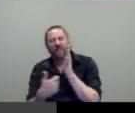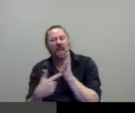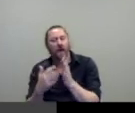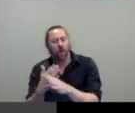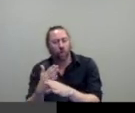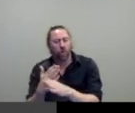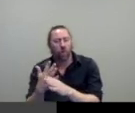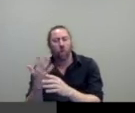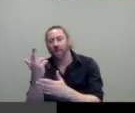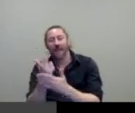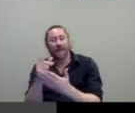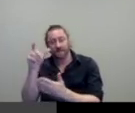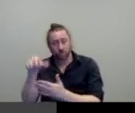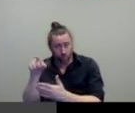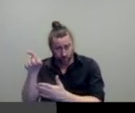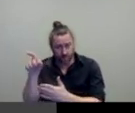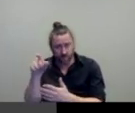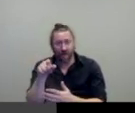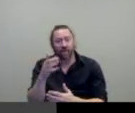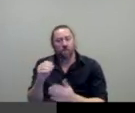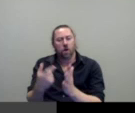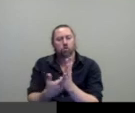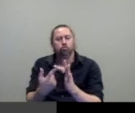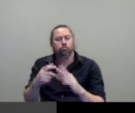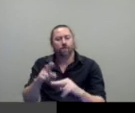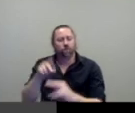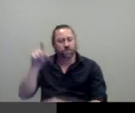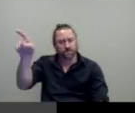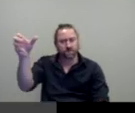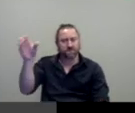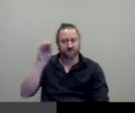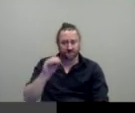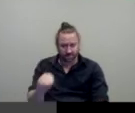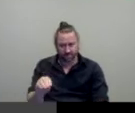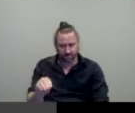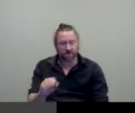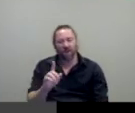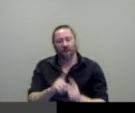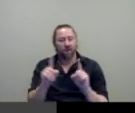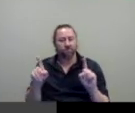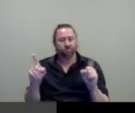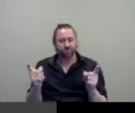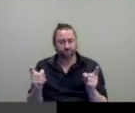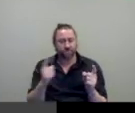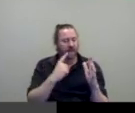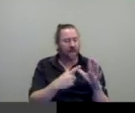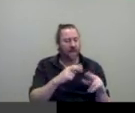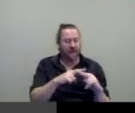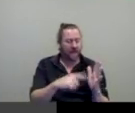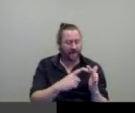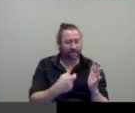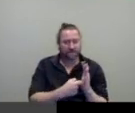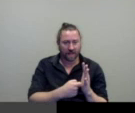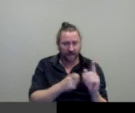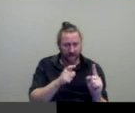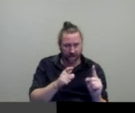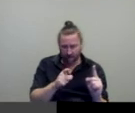artwork that is being referenced so in other words the kind of space in the brackets after after